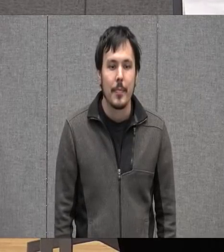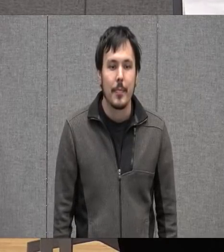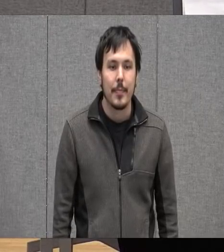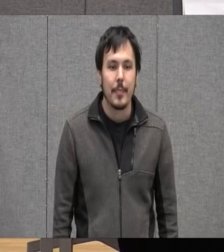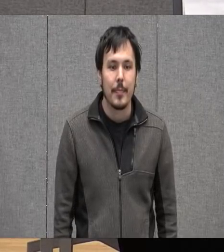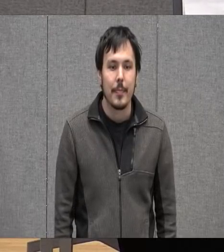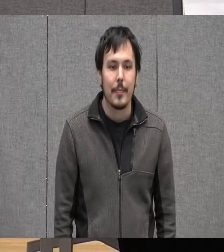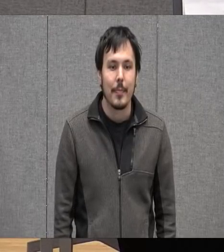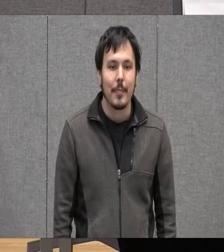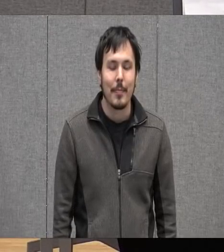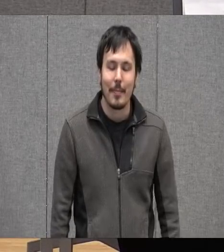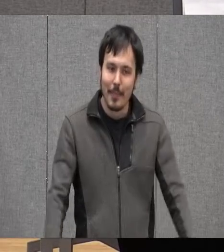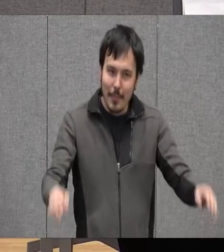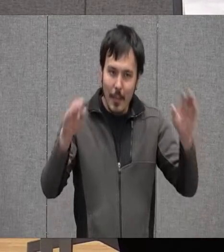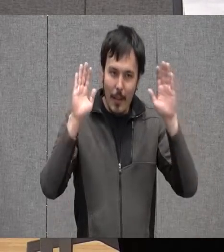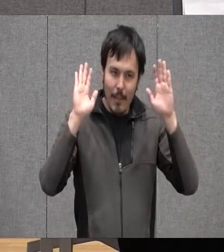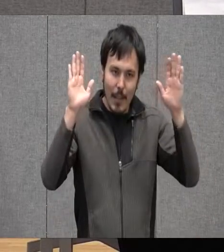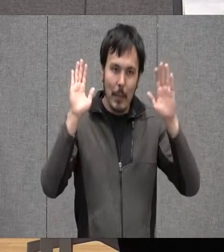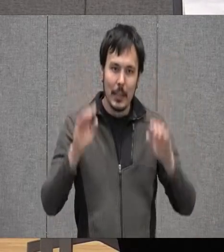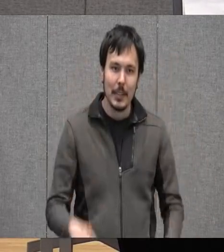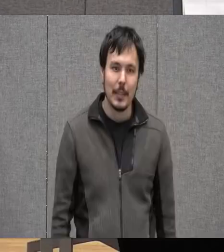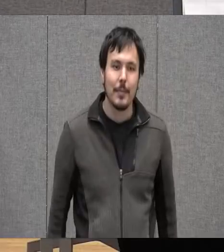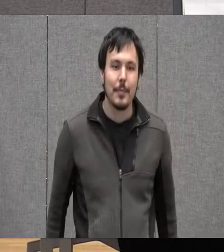Fabulous, okay.